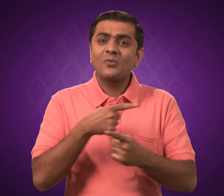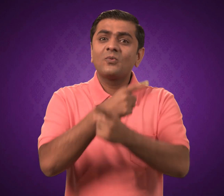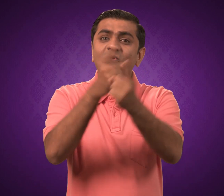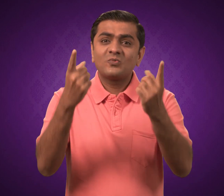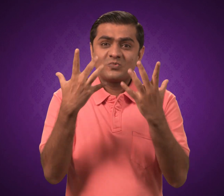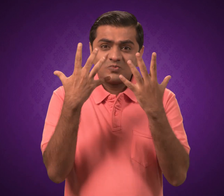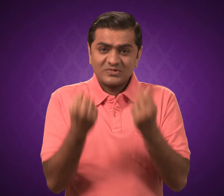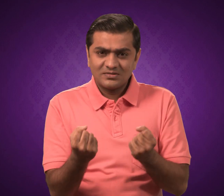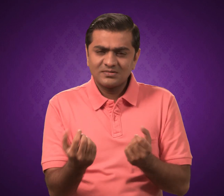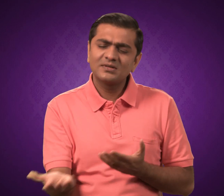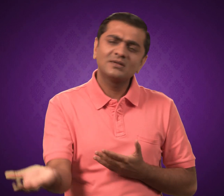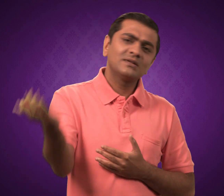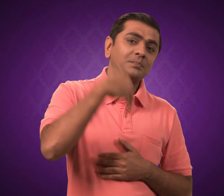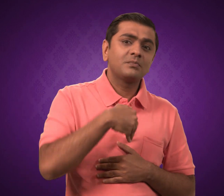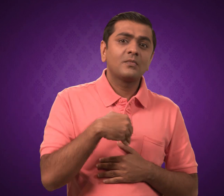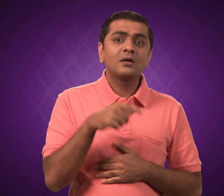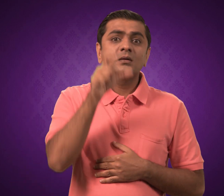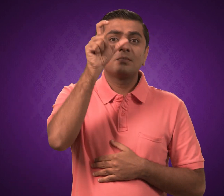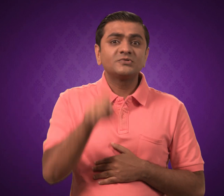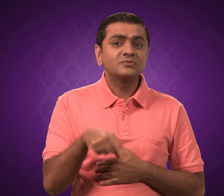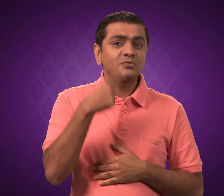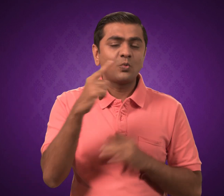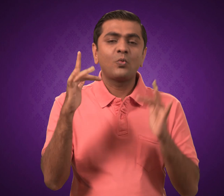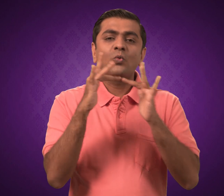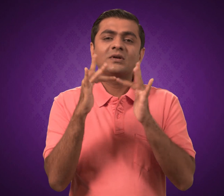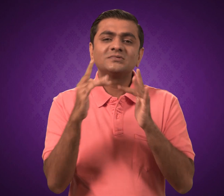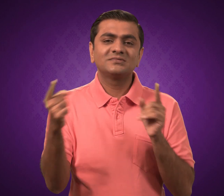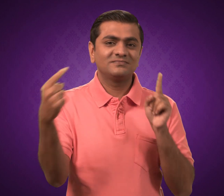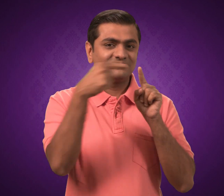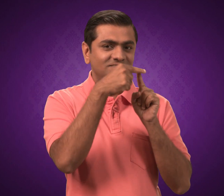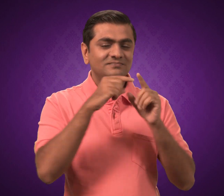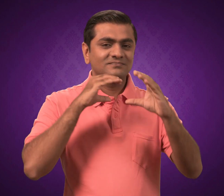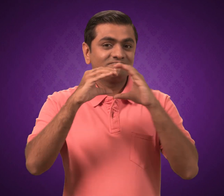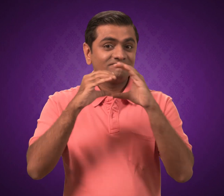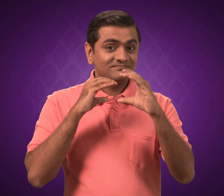If you want, please attend the event! Contact this person for further communication.